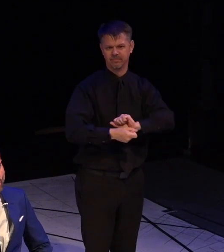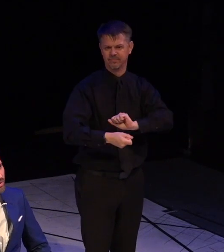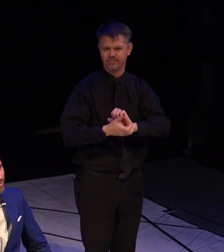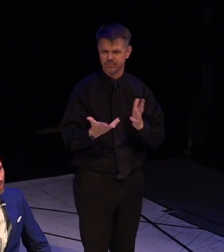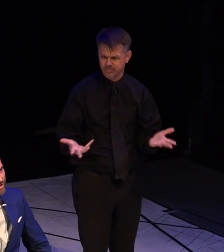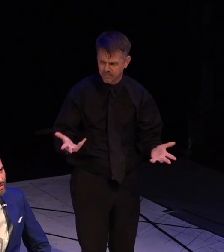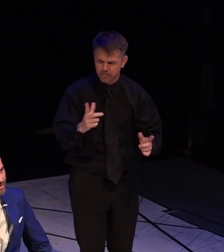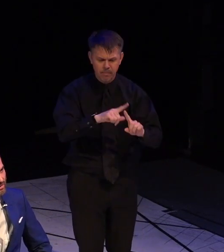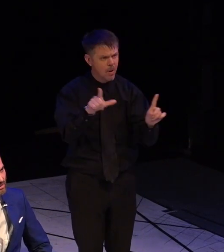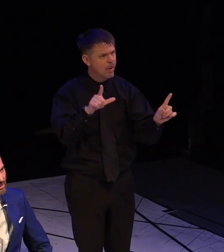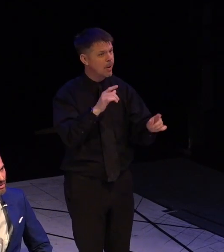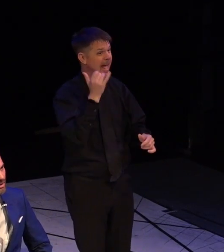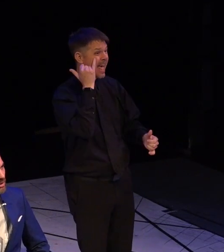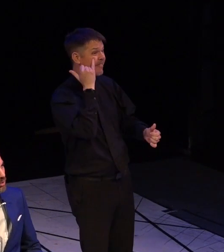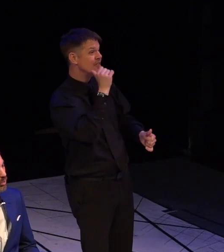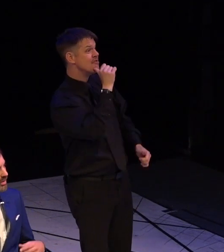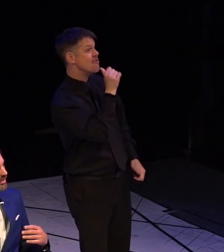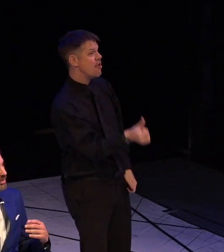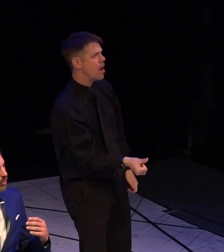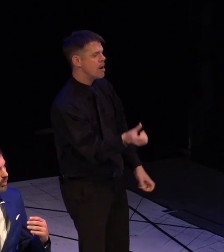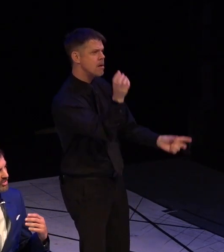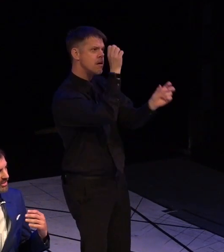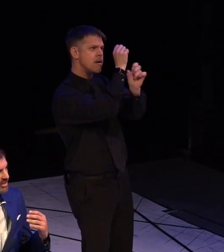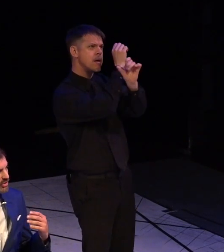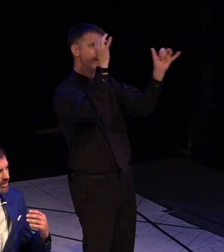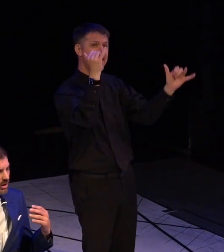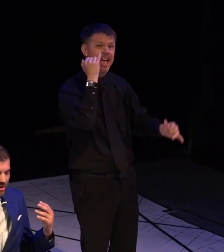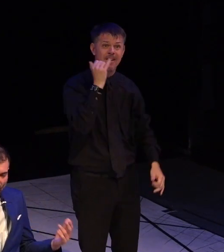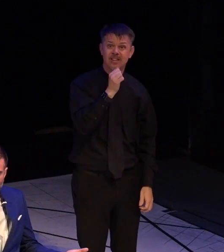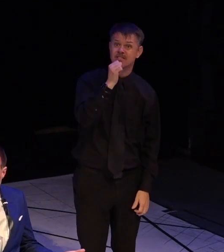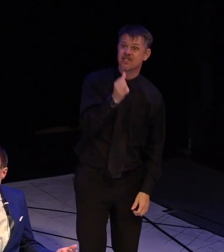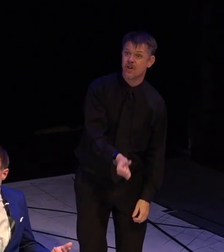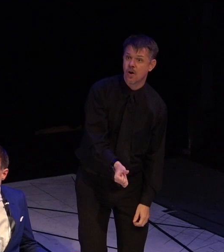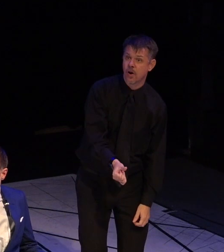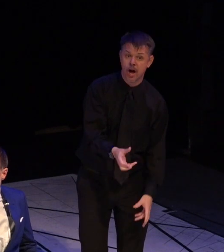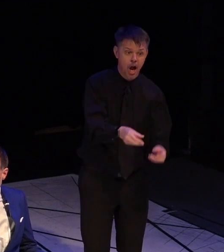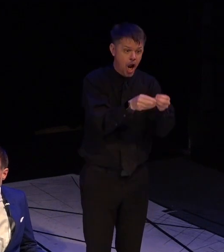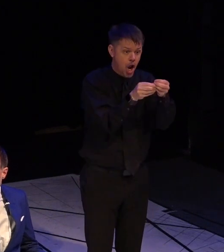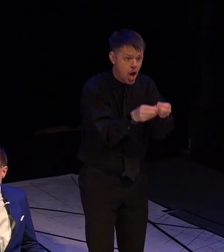but what if it wasn't? What if it wasn't necessarily a loss of sexuality,